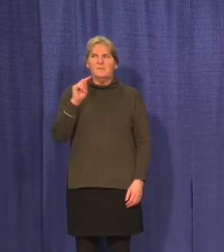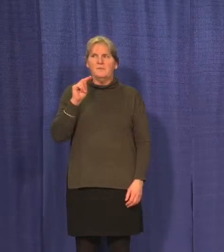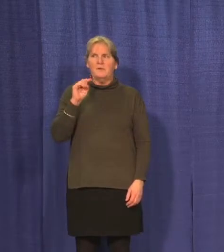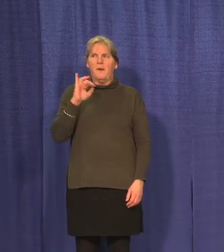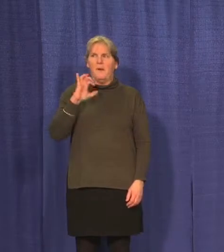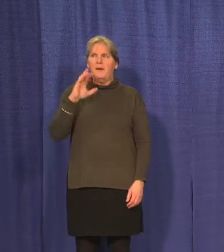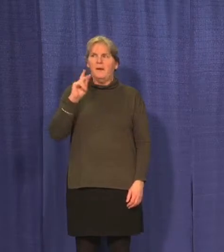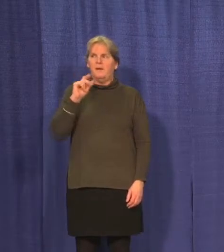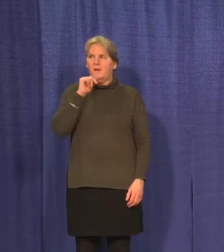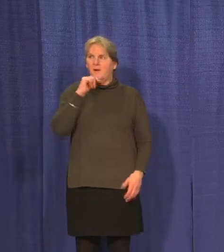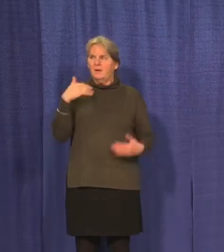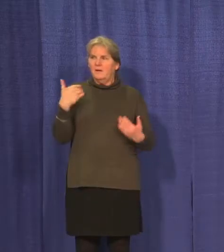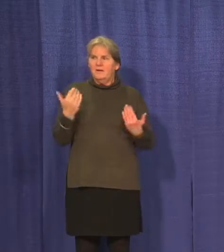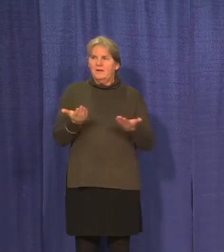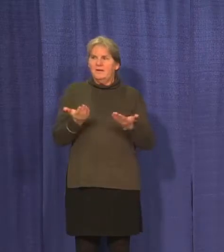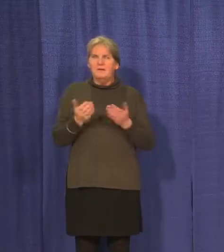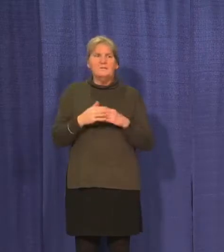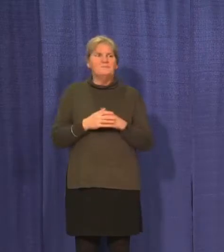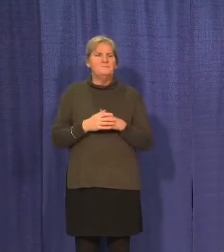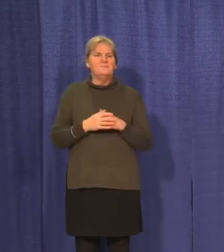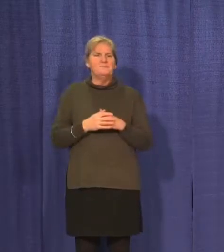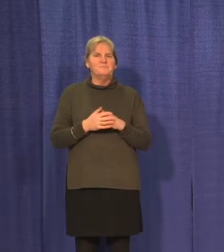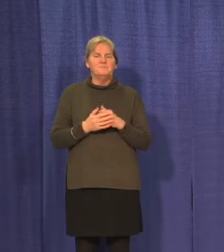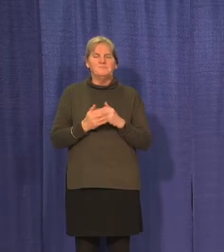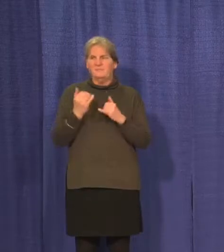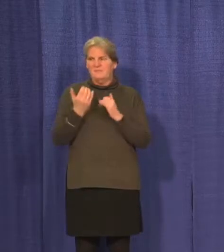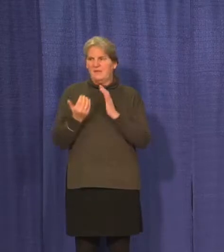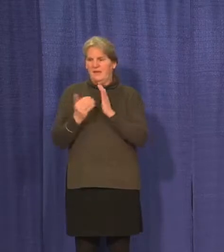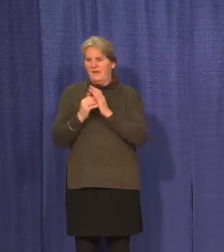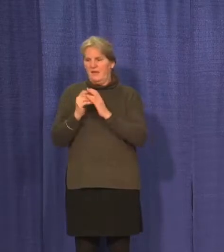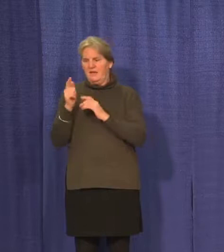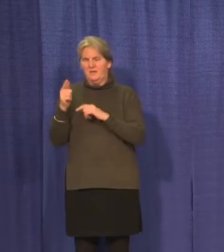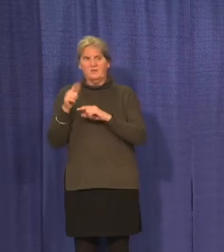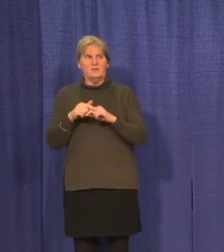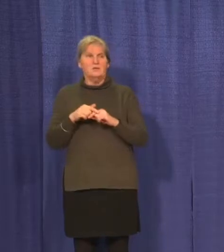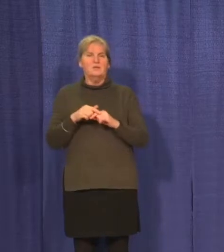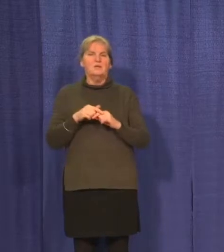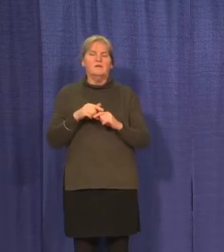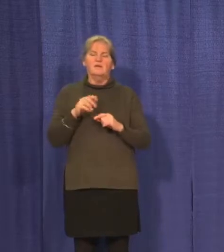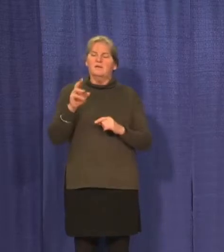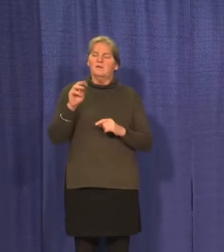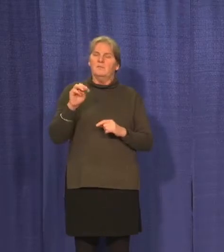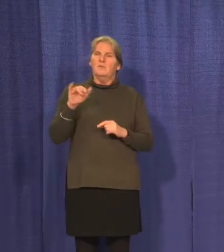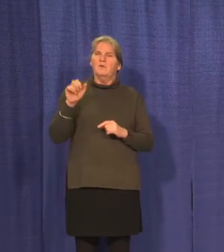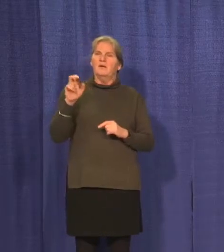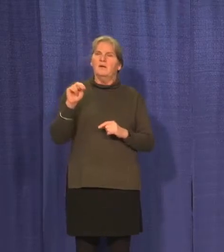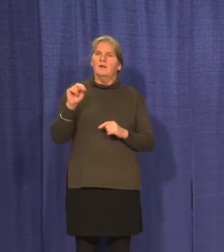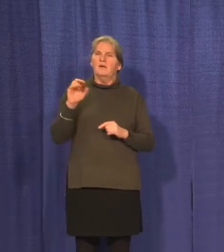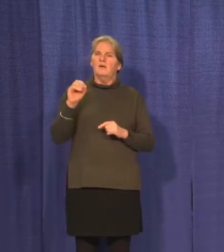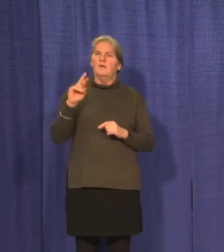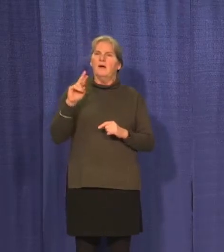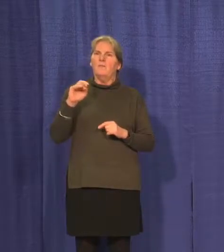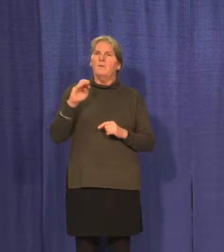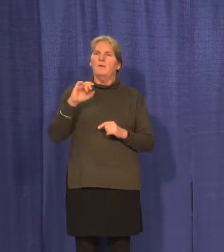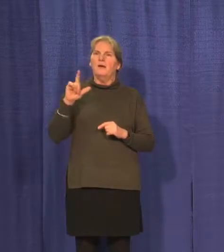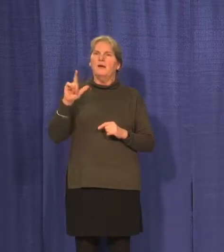Pat: It would appear at Nick is no longer with us. We will check back on the end. at the end.